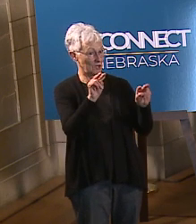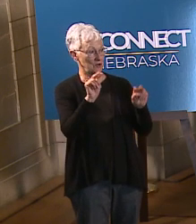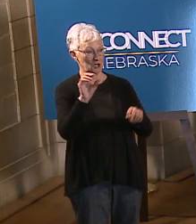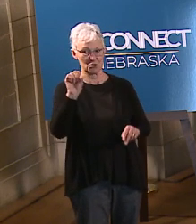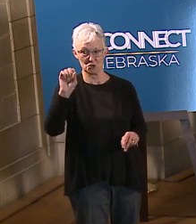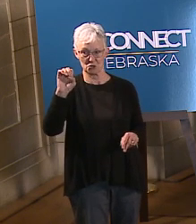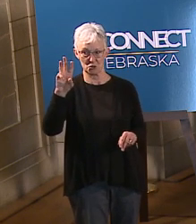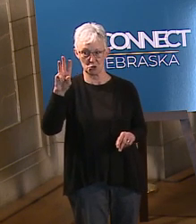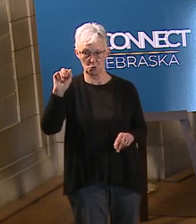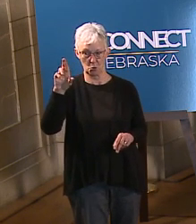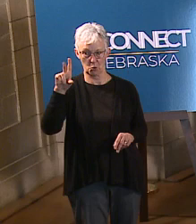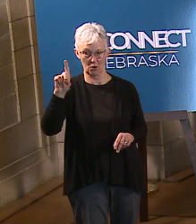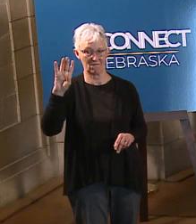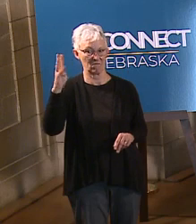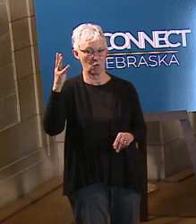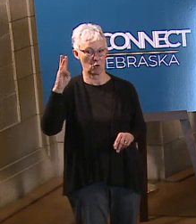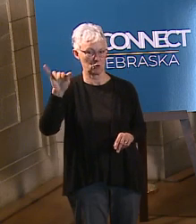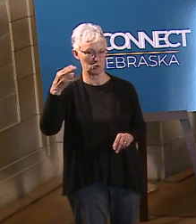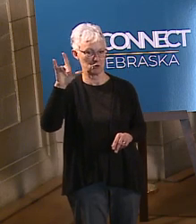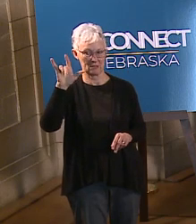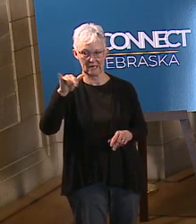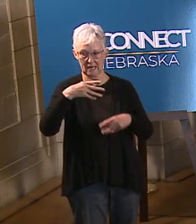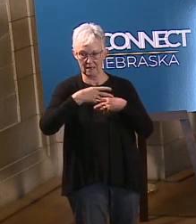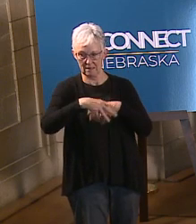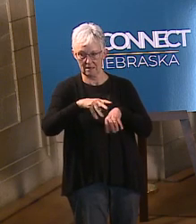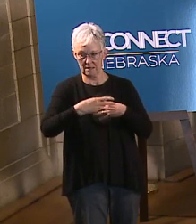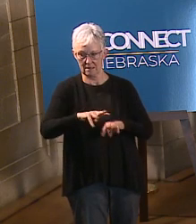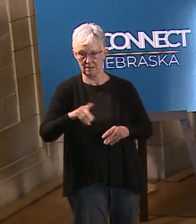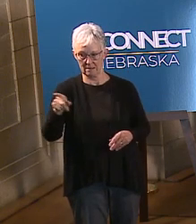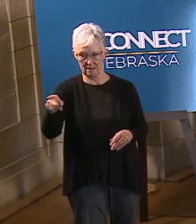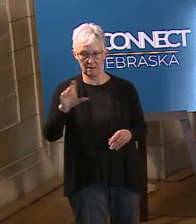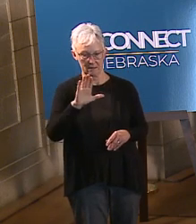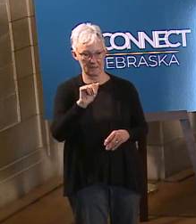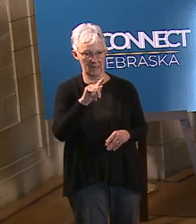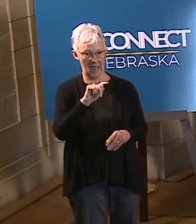OPPORTUNITIES TO BE ABLE TO DO